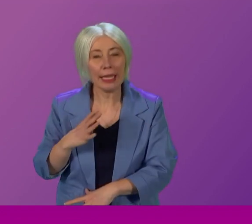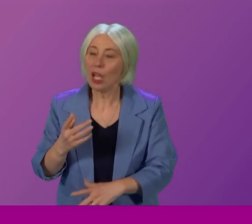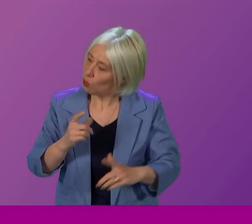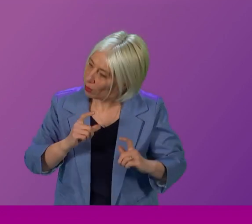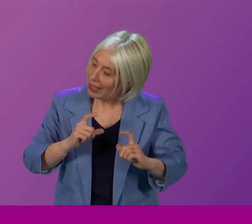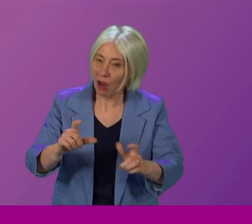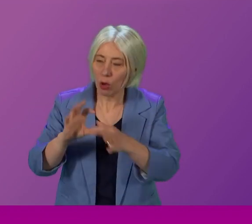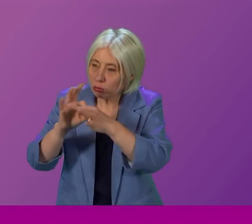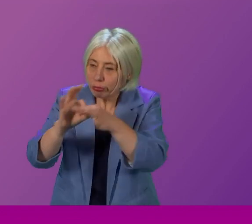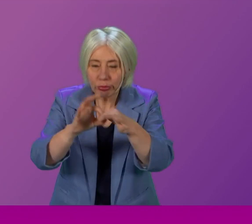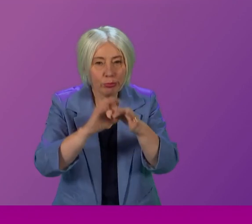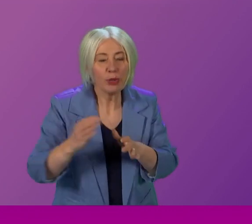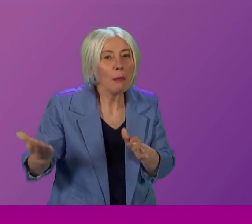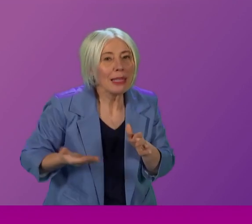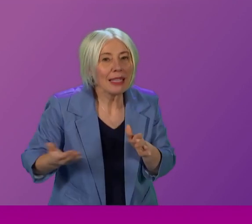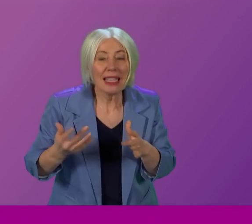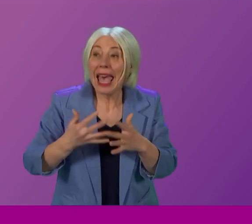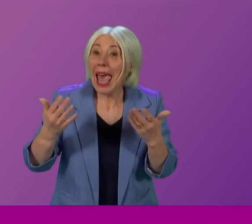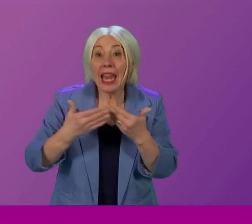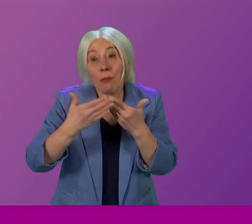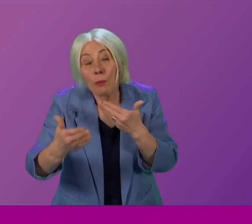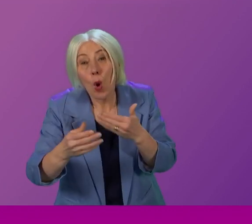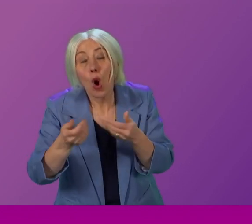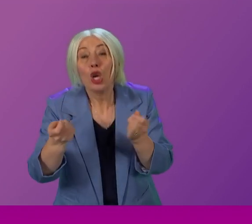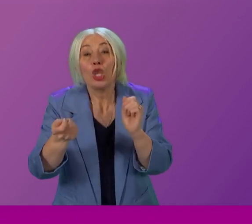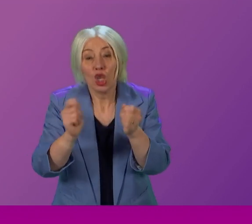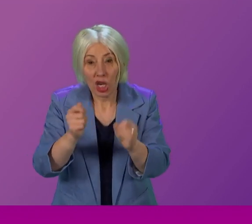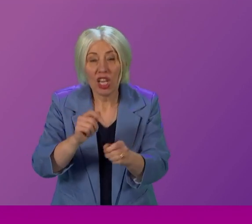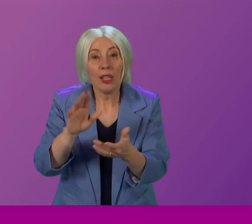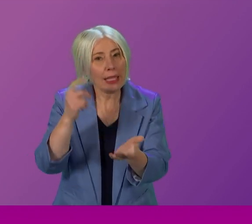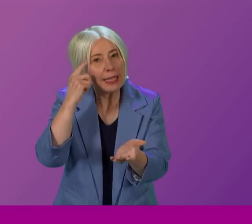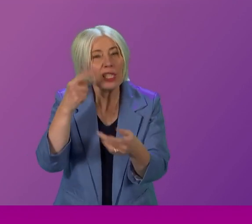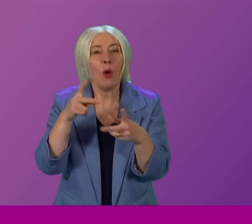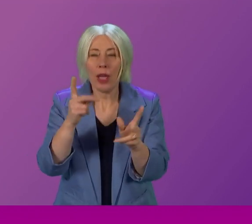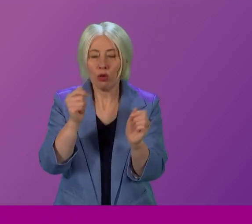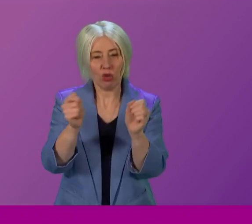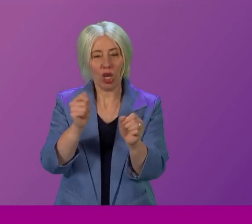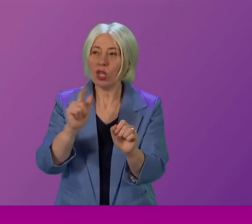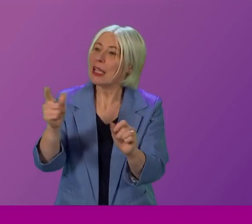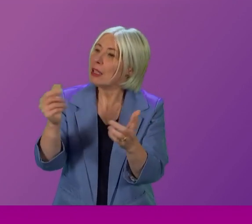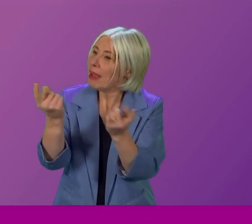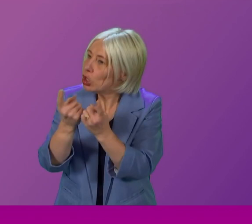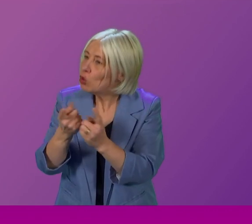engage with businesses on any further changes that can sensibly be made to take account of some of the issues that they raise.